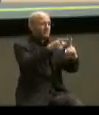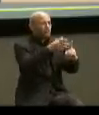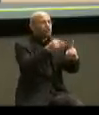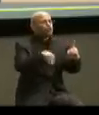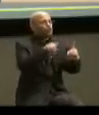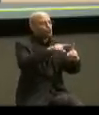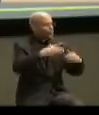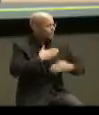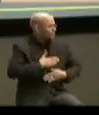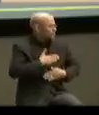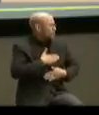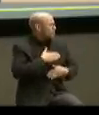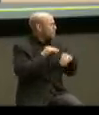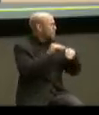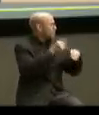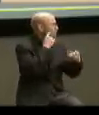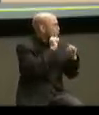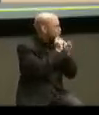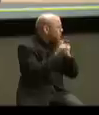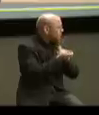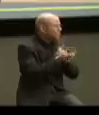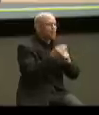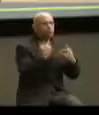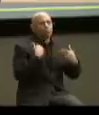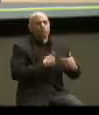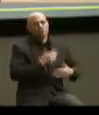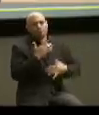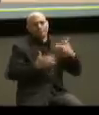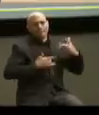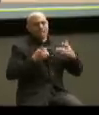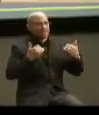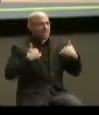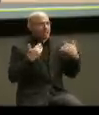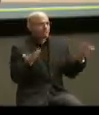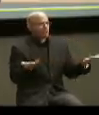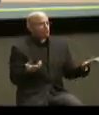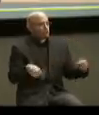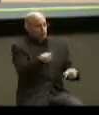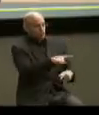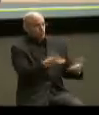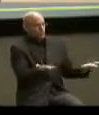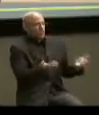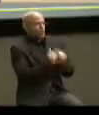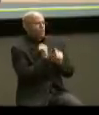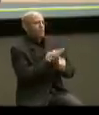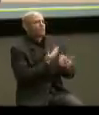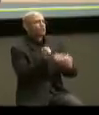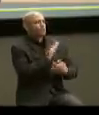YOU APPRECIATE THE MOVEMENT FOR CHANGE. AND WE ARE SO DELIGHTED TO HAVE YOU WITH US TODAY.